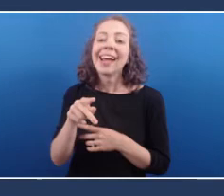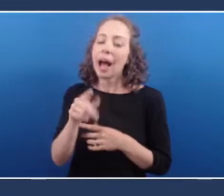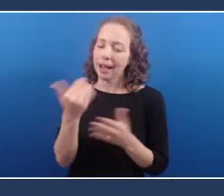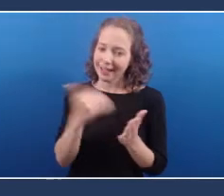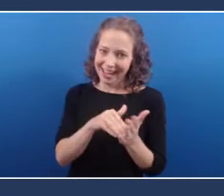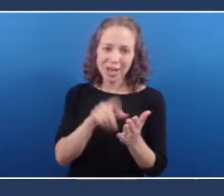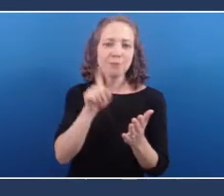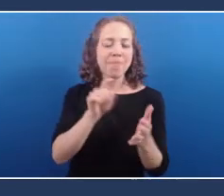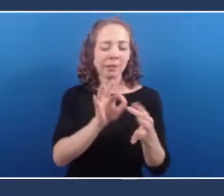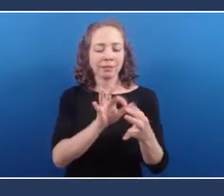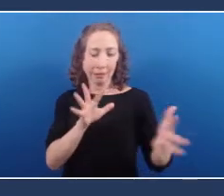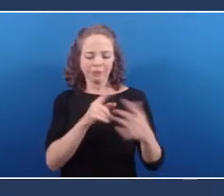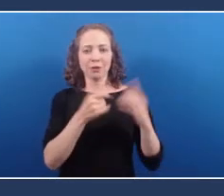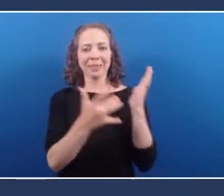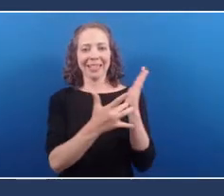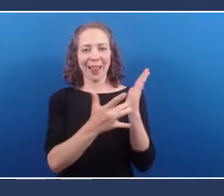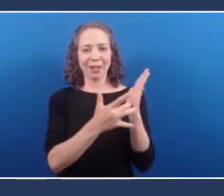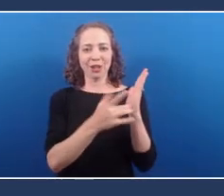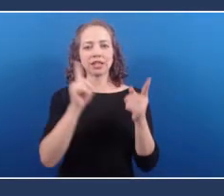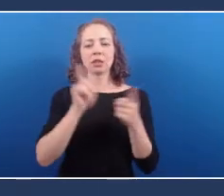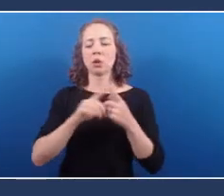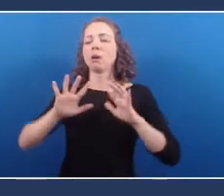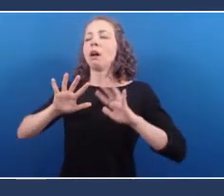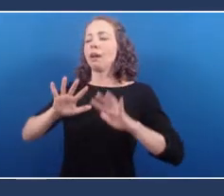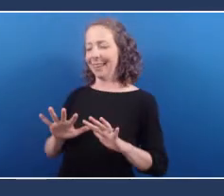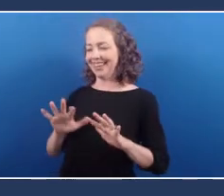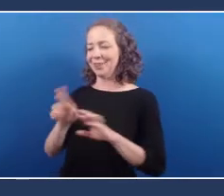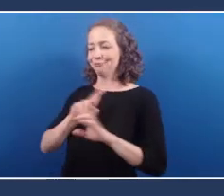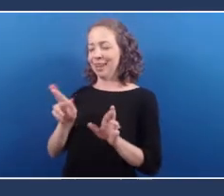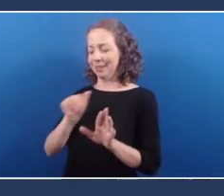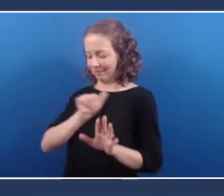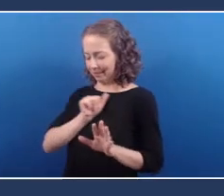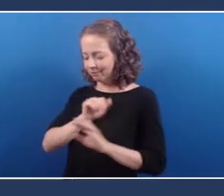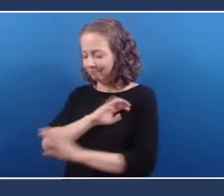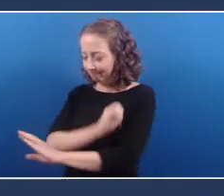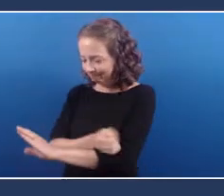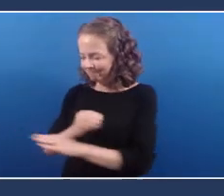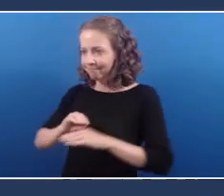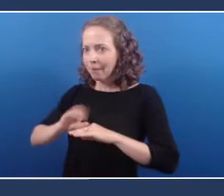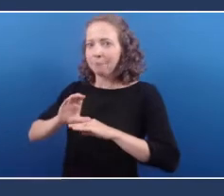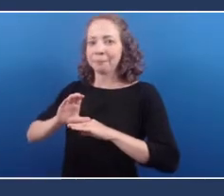You have to put the device down. I know this is challenging. Trust me, I am one of those people.